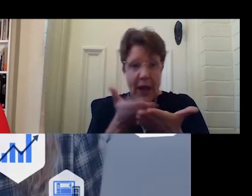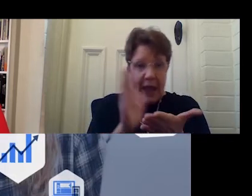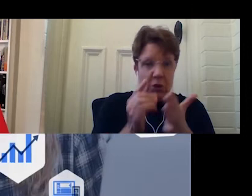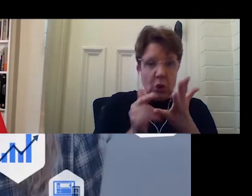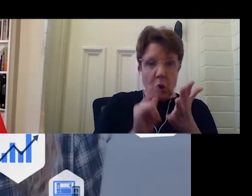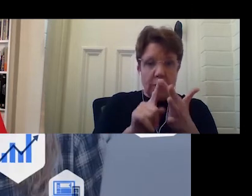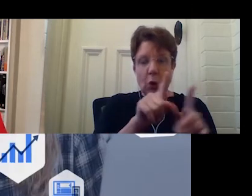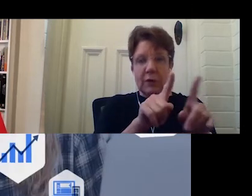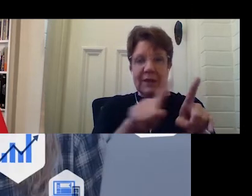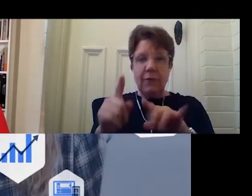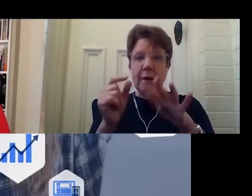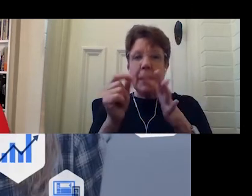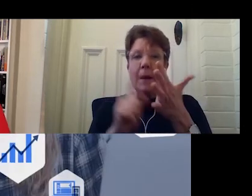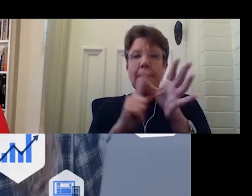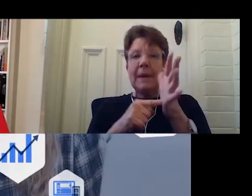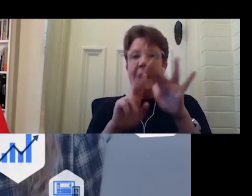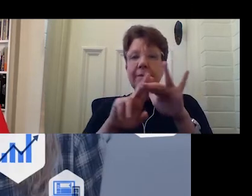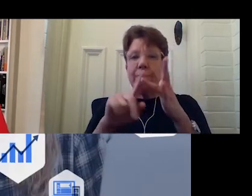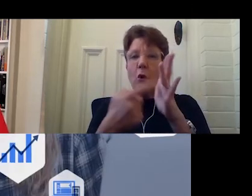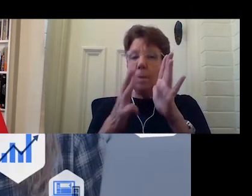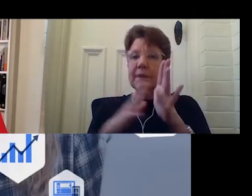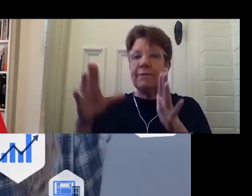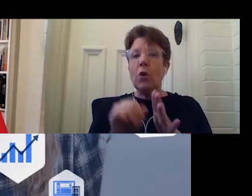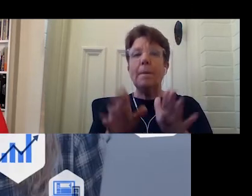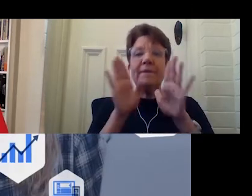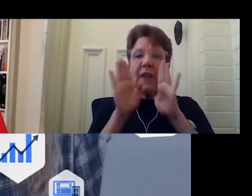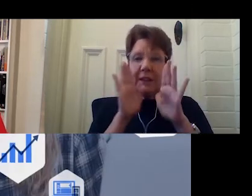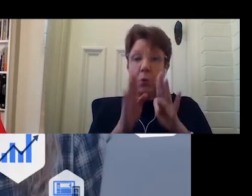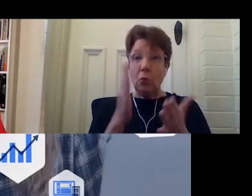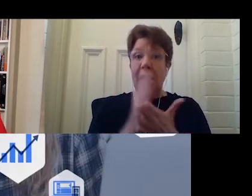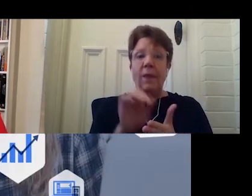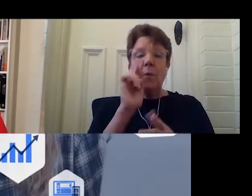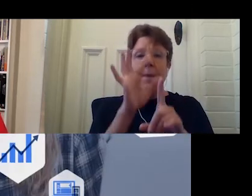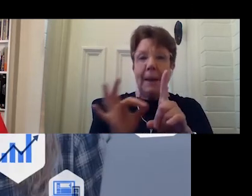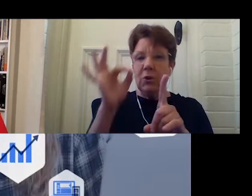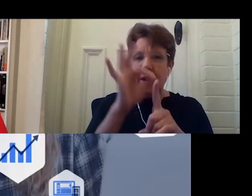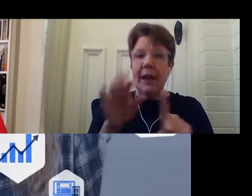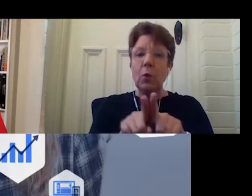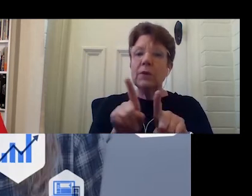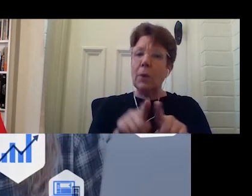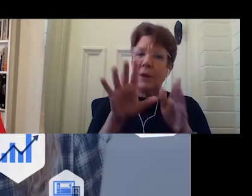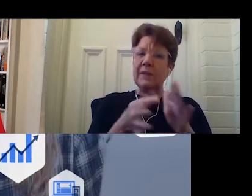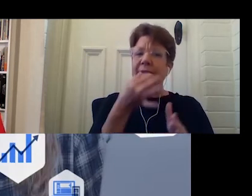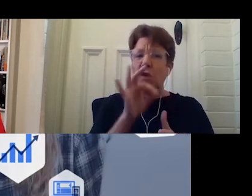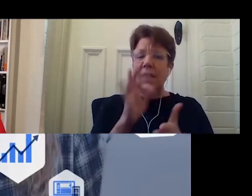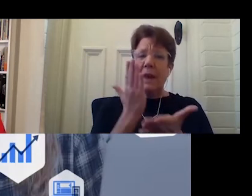directly ensures that they will be as up-to-date as possible, and the fact that they're free also helps. So this goes through everything